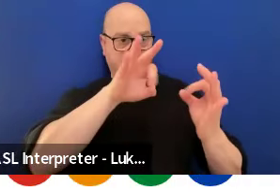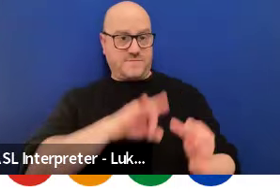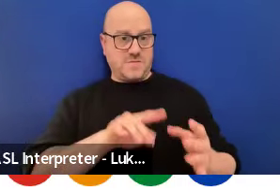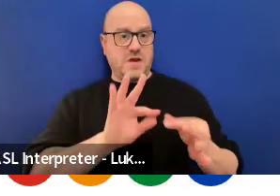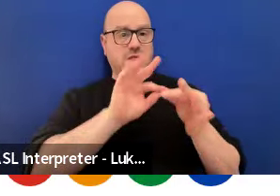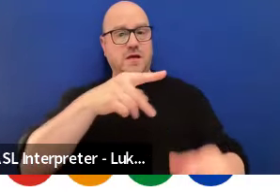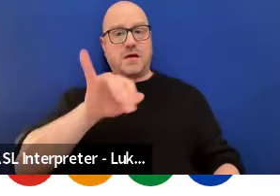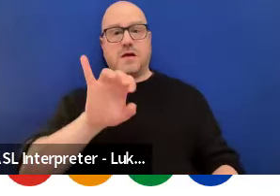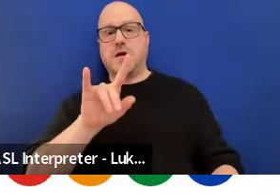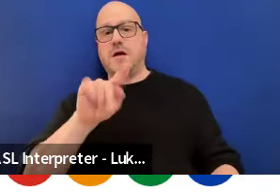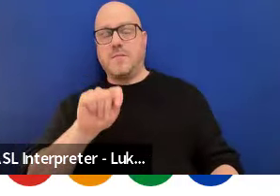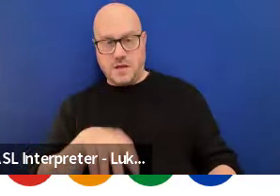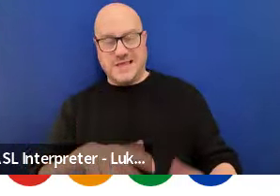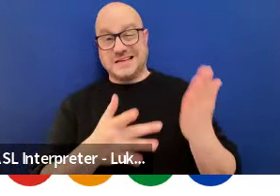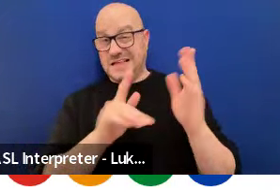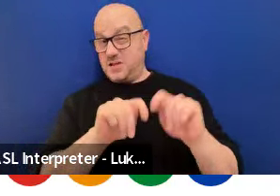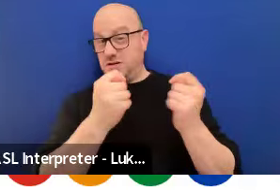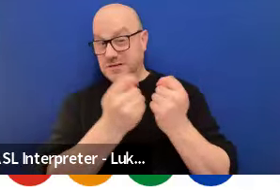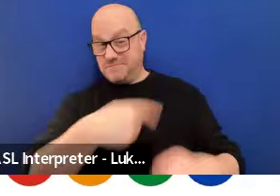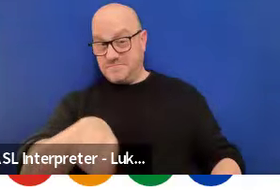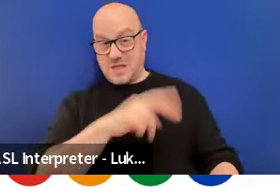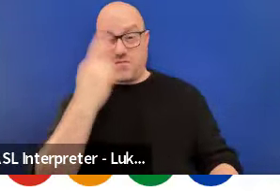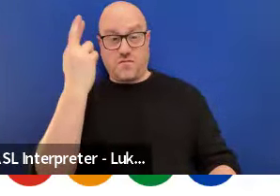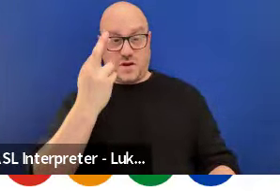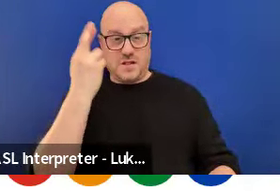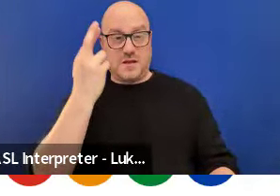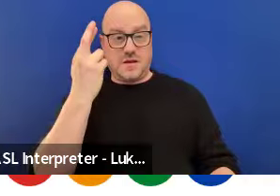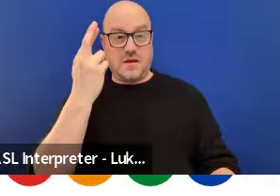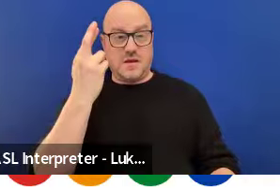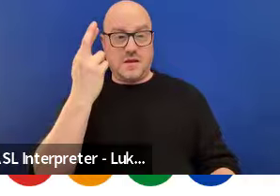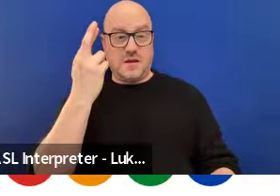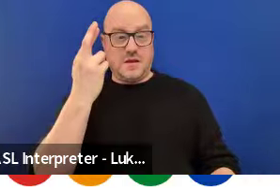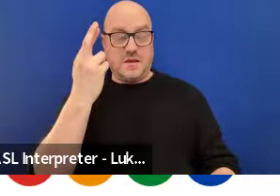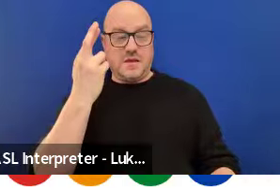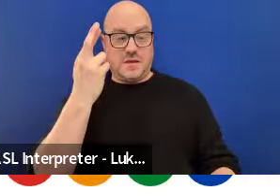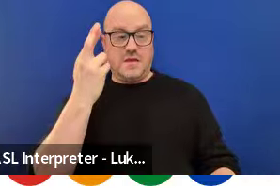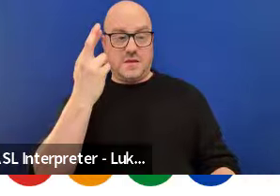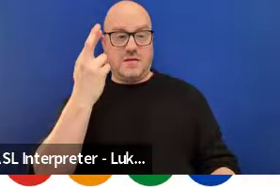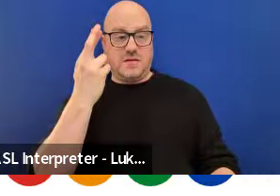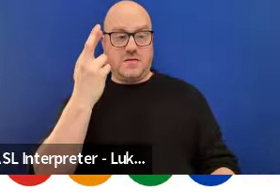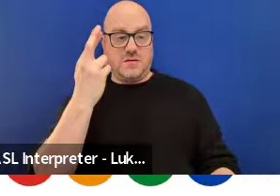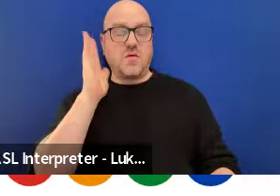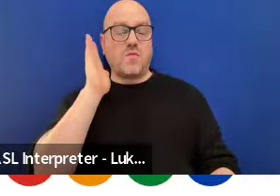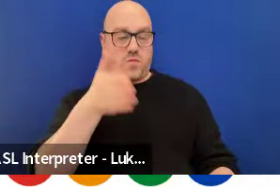PROPOSALS TO THE RTAG E-BOARD, INCLUDING FEEDBACK ON A PILOT.